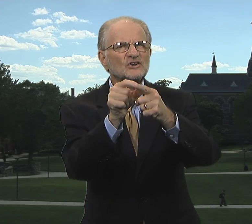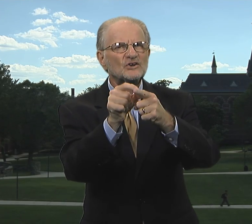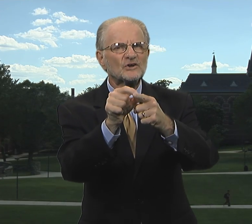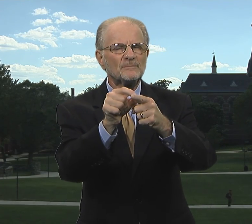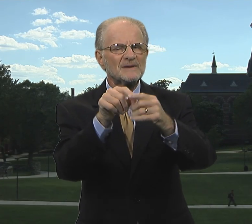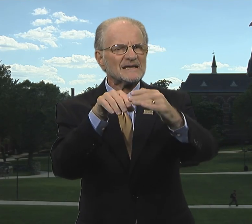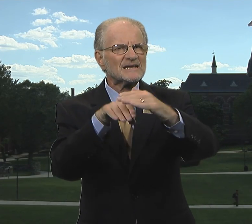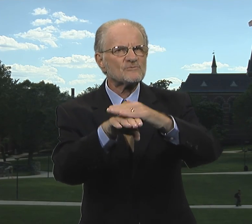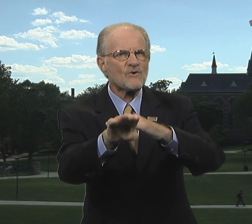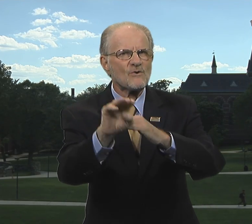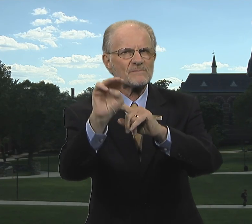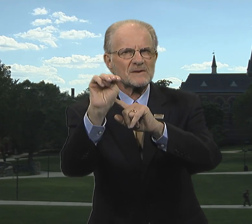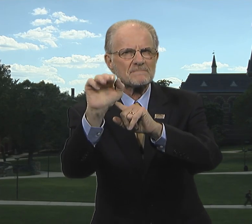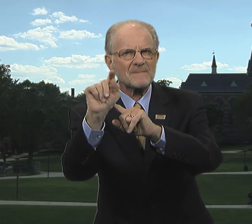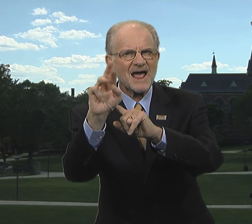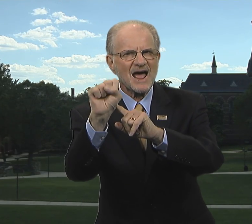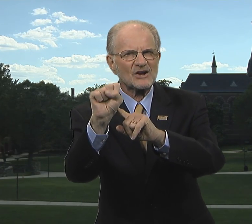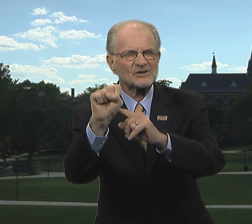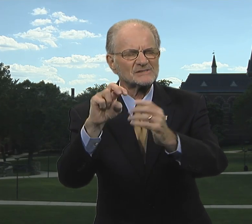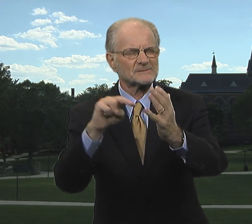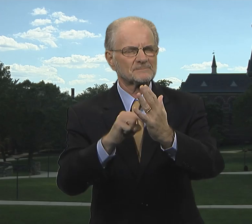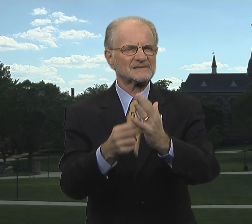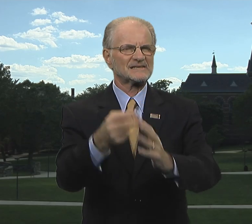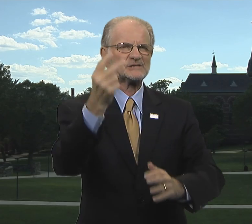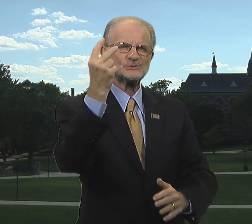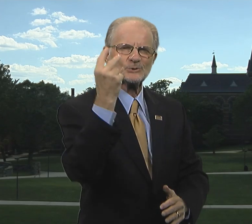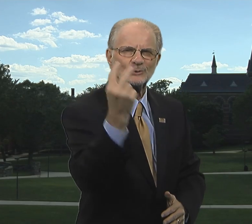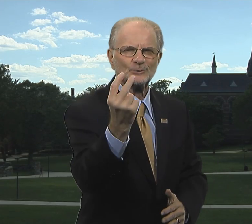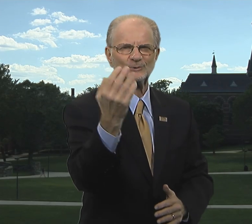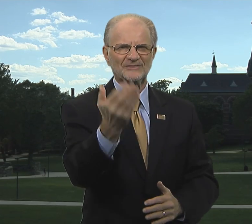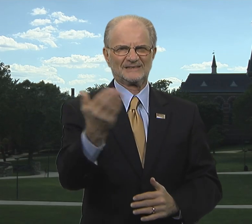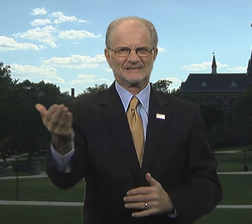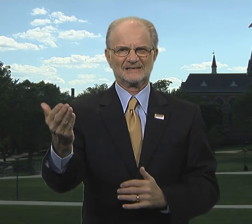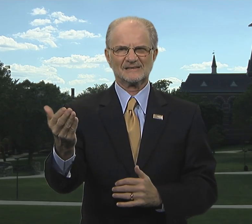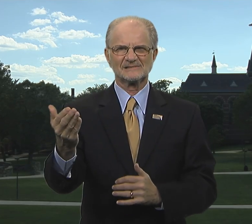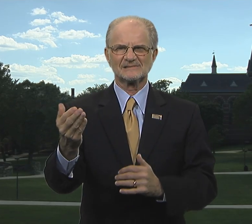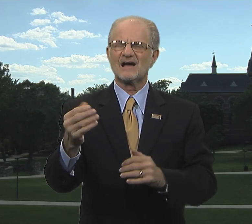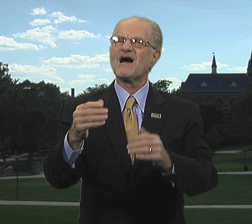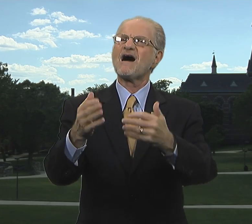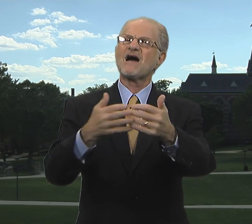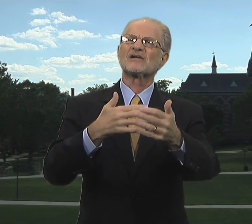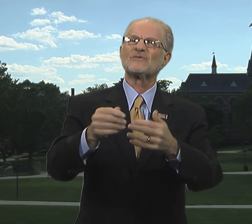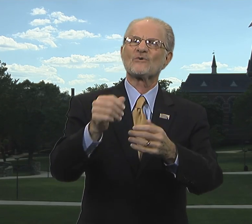The term Enrollment Matters means two things.